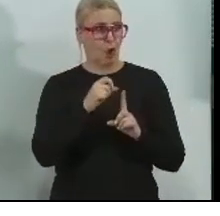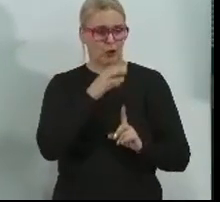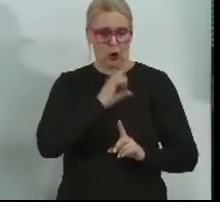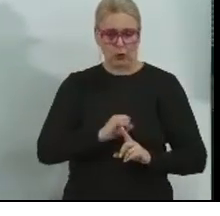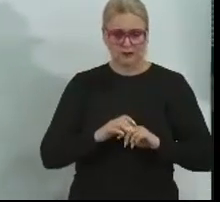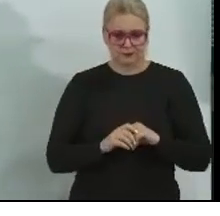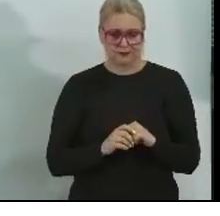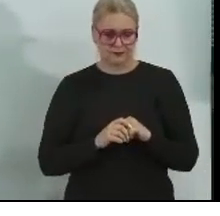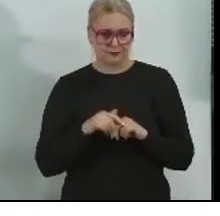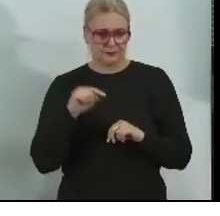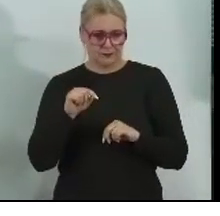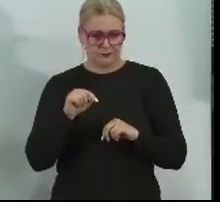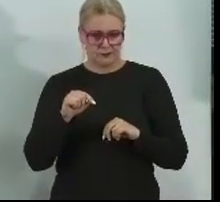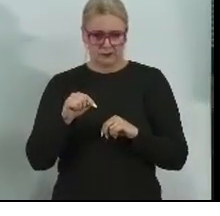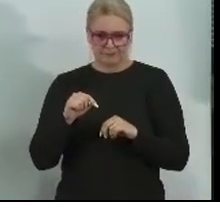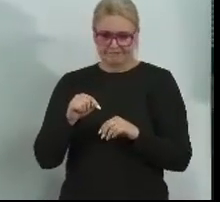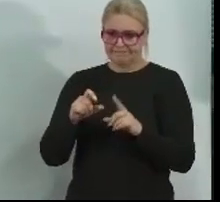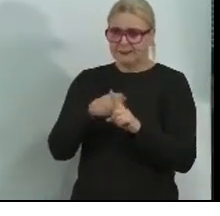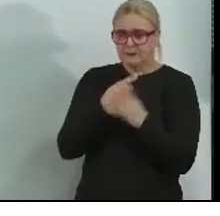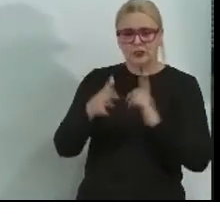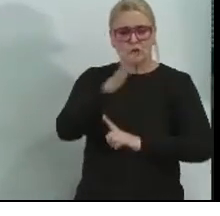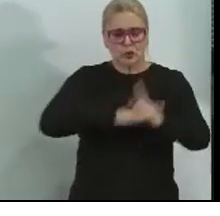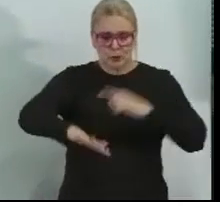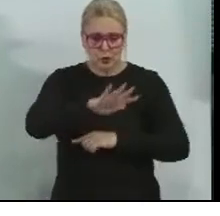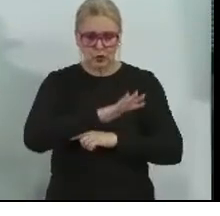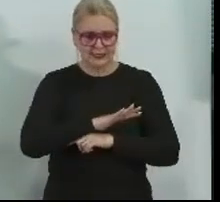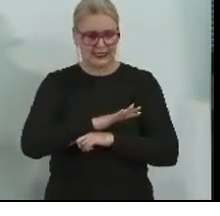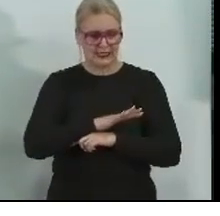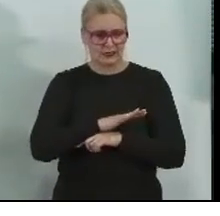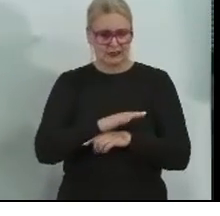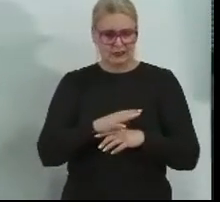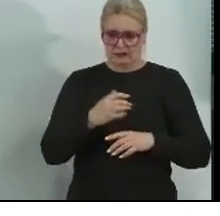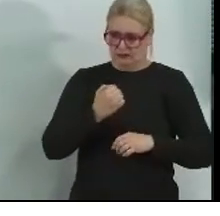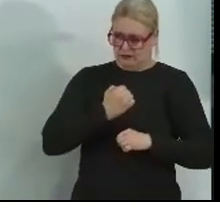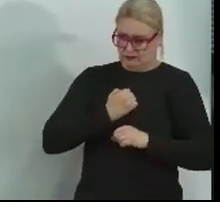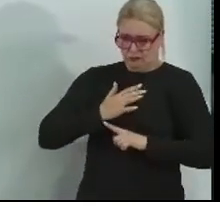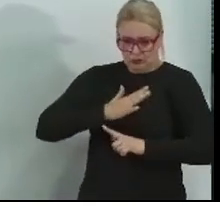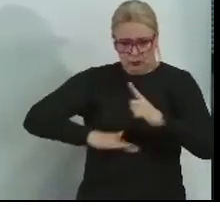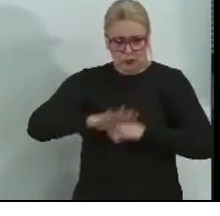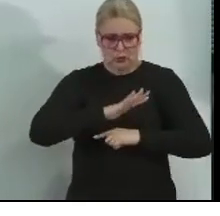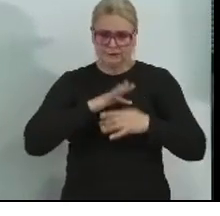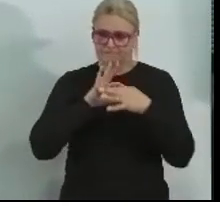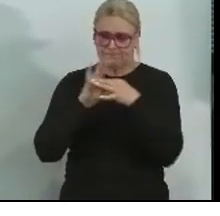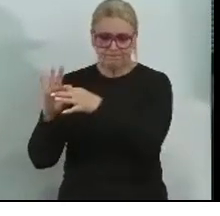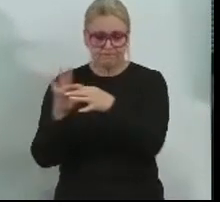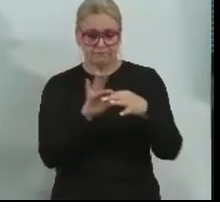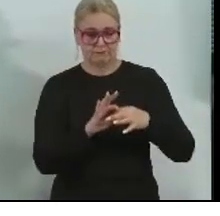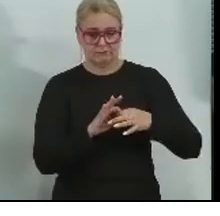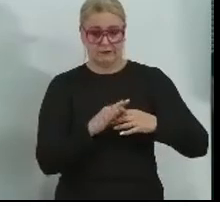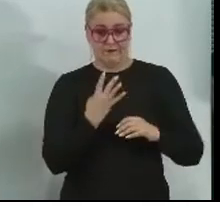really unpick and, and quickly understand quite how problematic that idea of overcoming was.